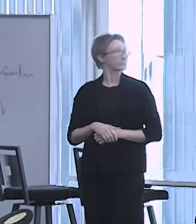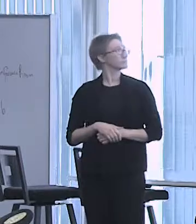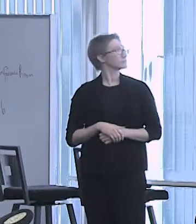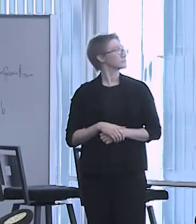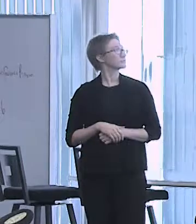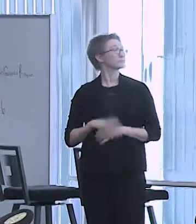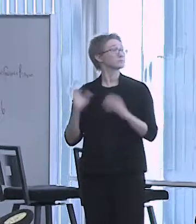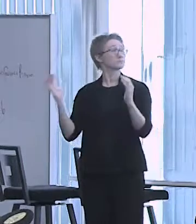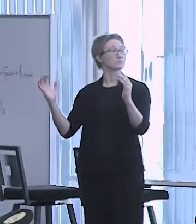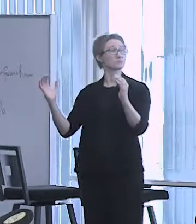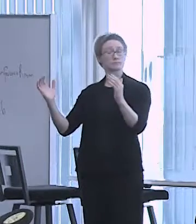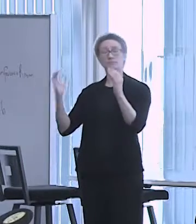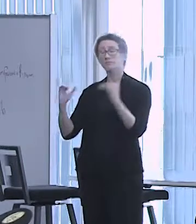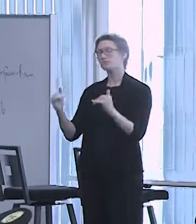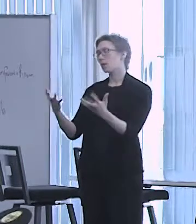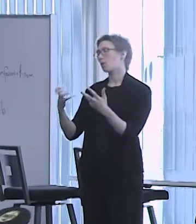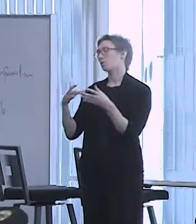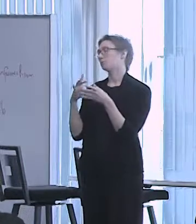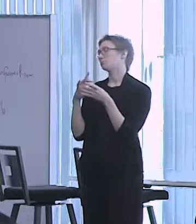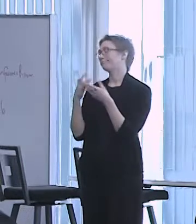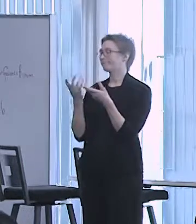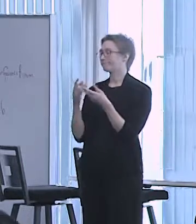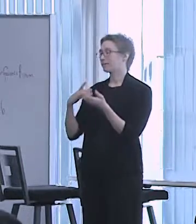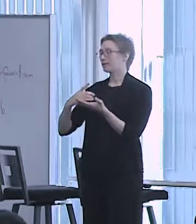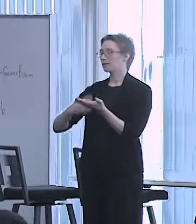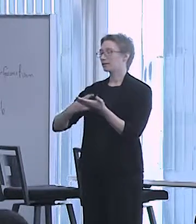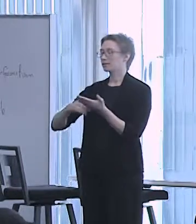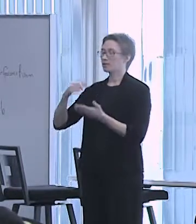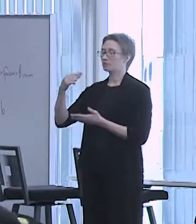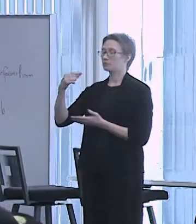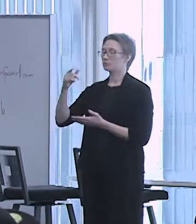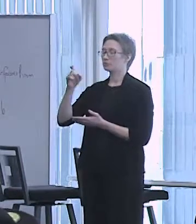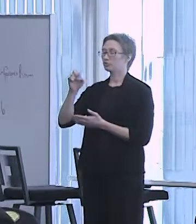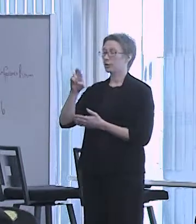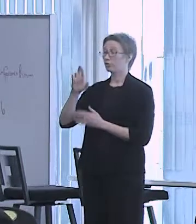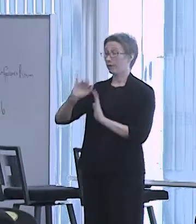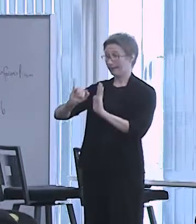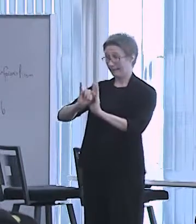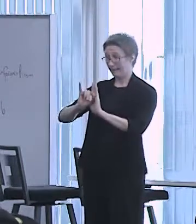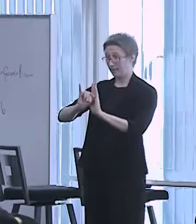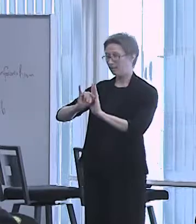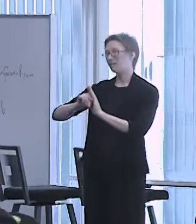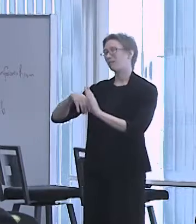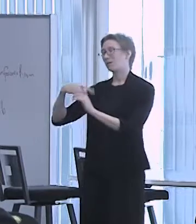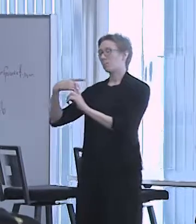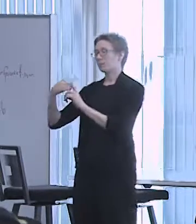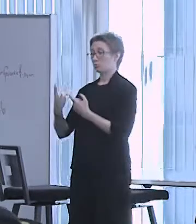Next, I'm gonna talk a little bit about gender identity and autism. Growing up autistic may impact